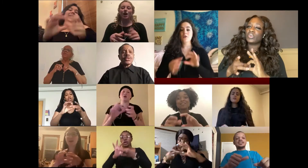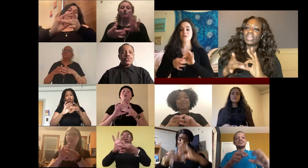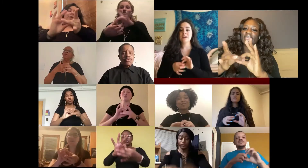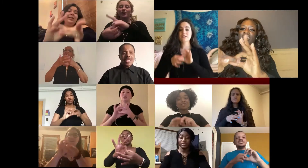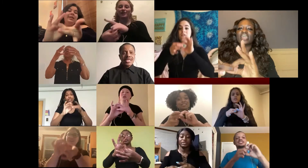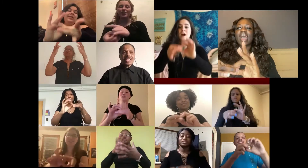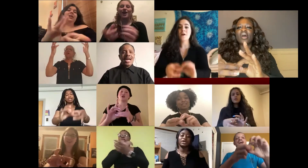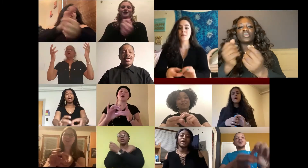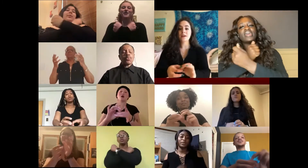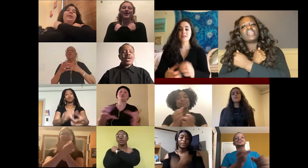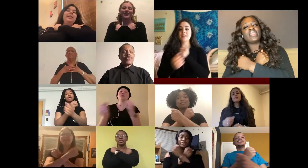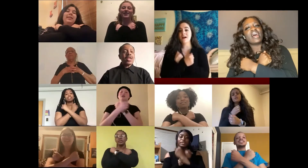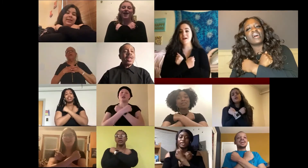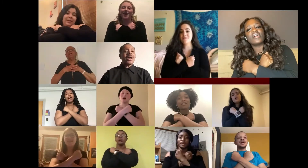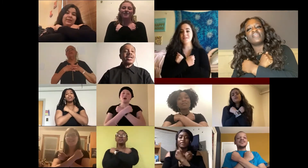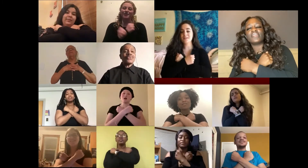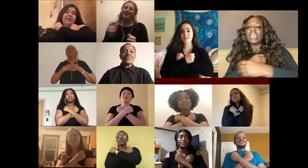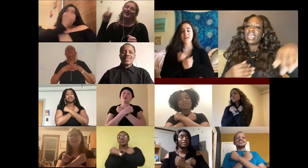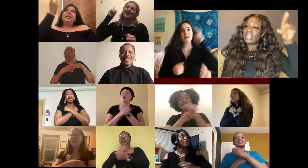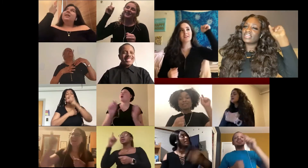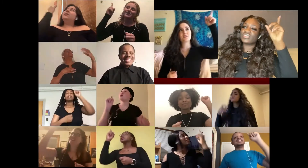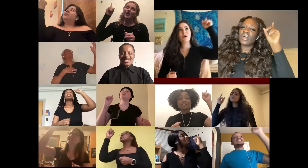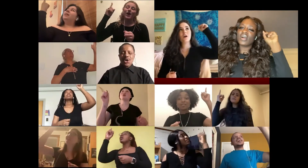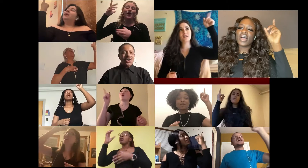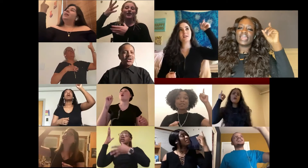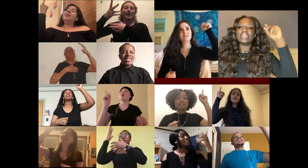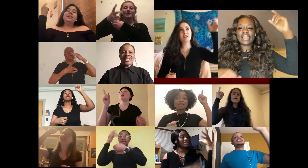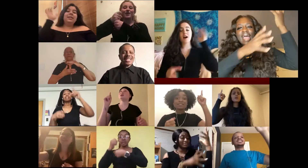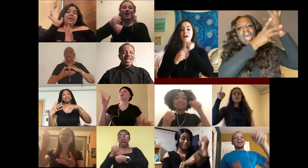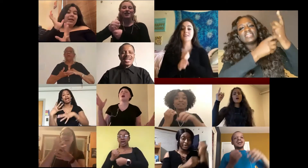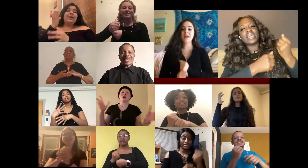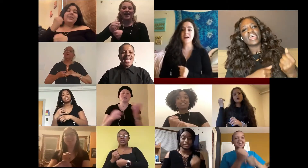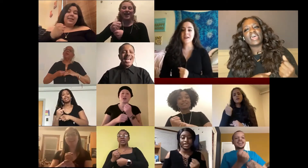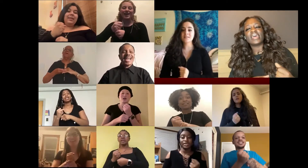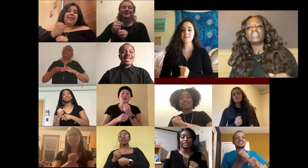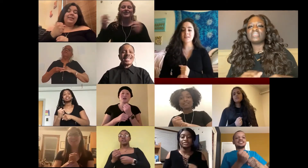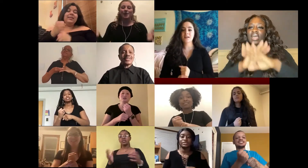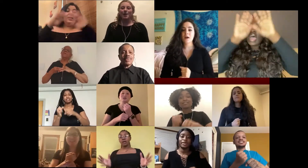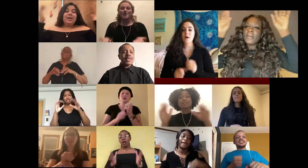Reach out with love It's all in God's hands